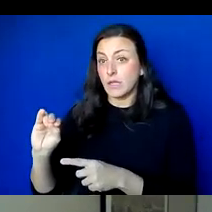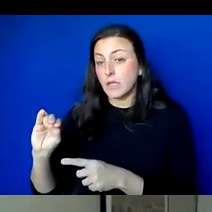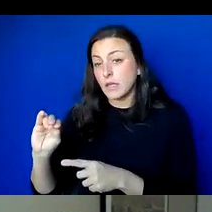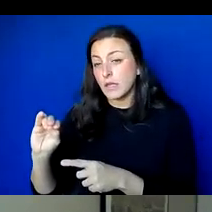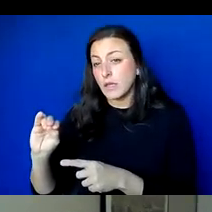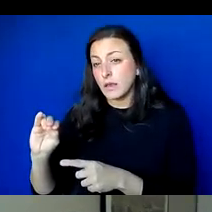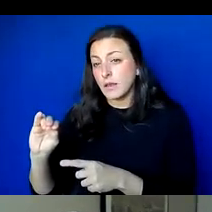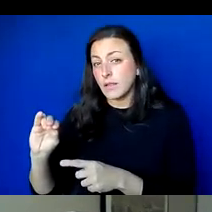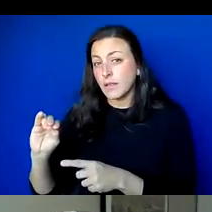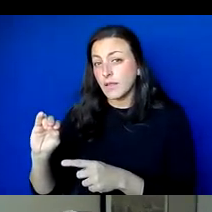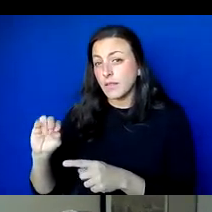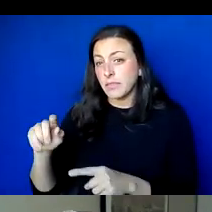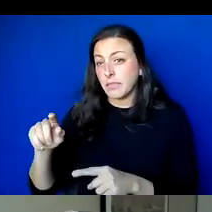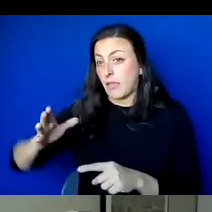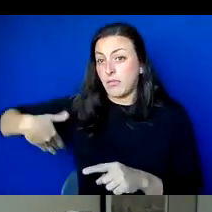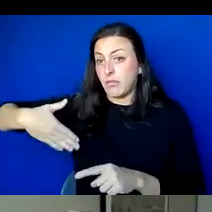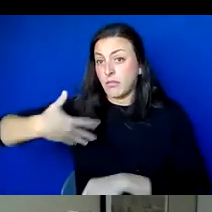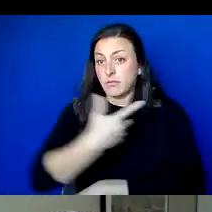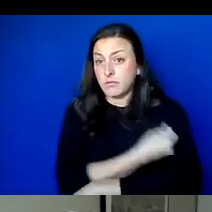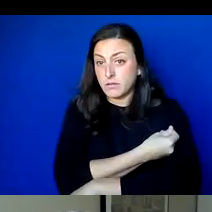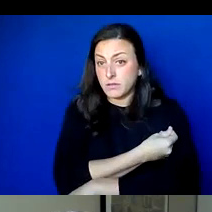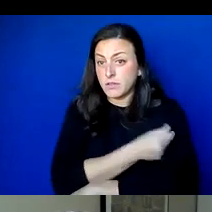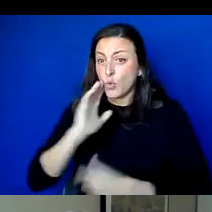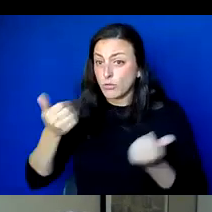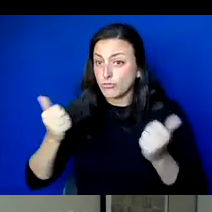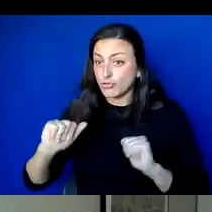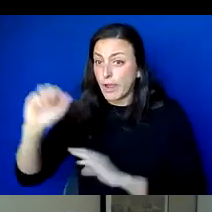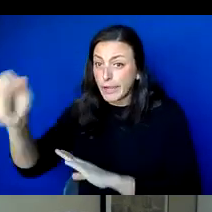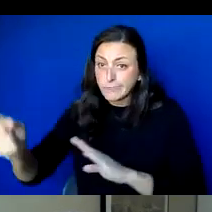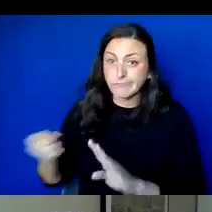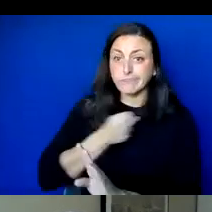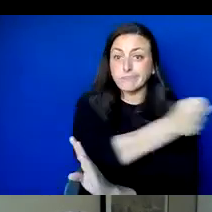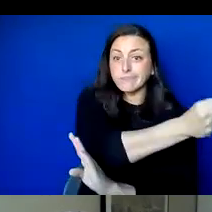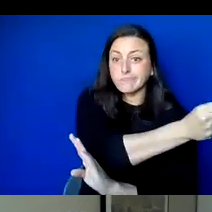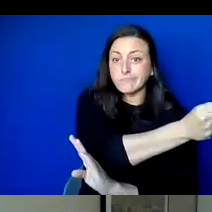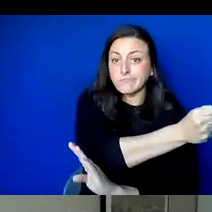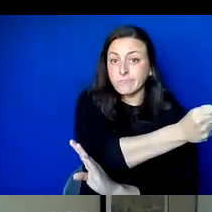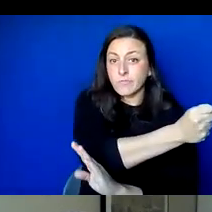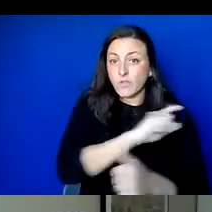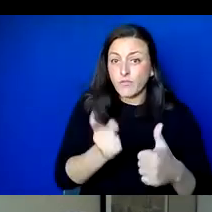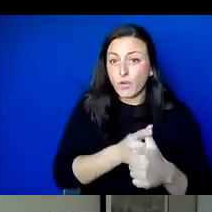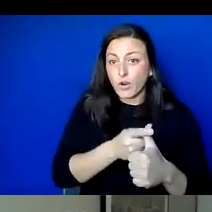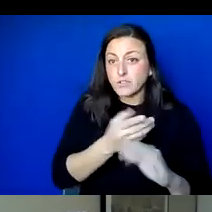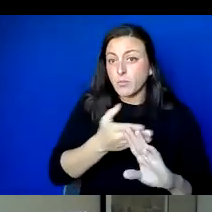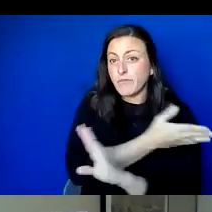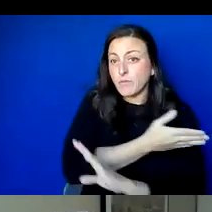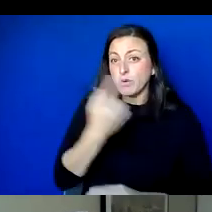are they going to be in any way prioritized over the people in their 60s and teachers?